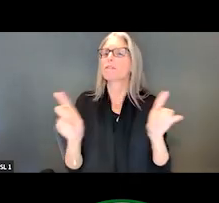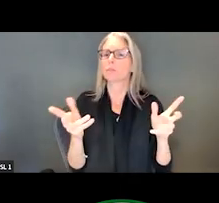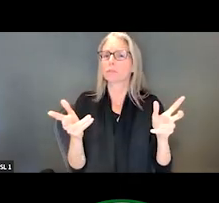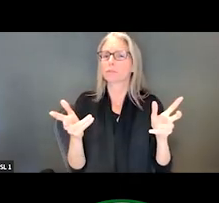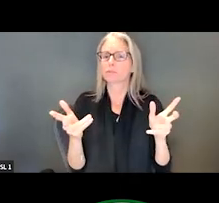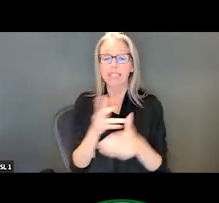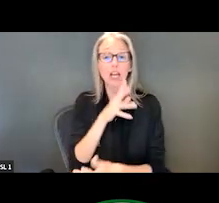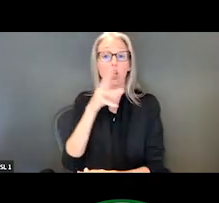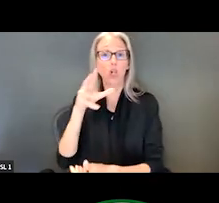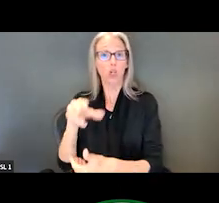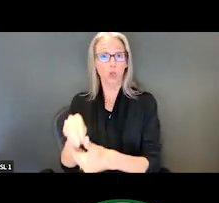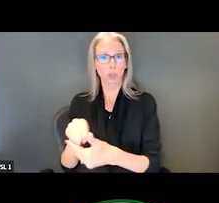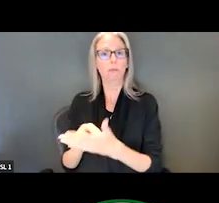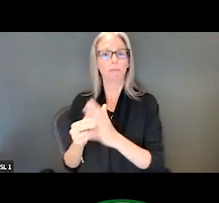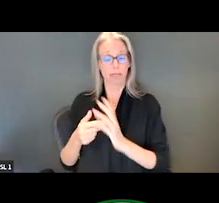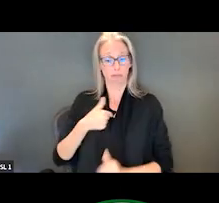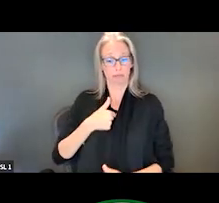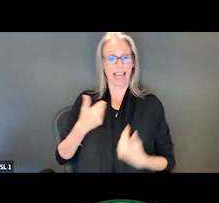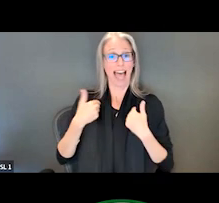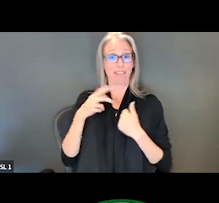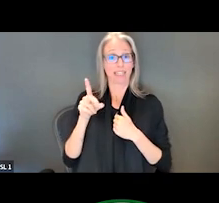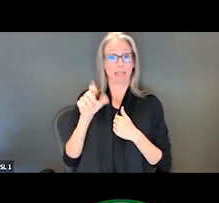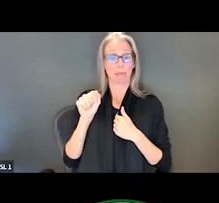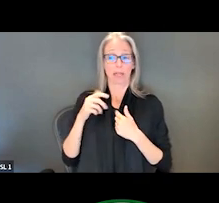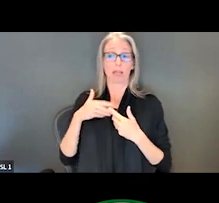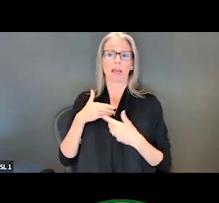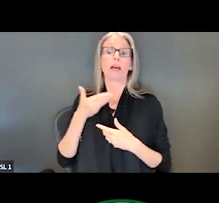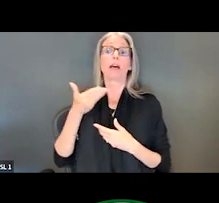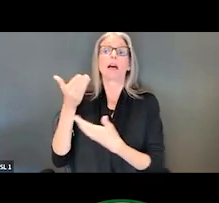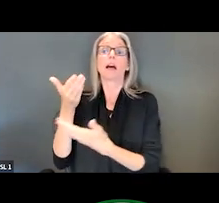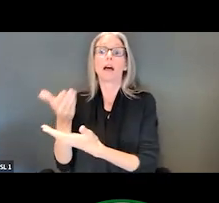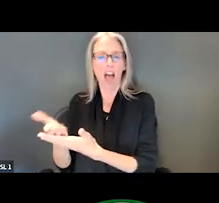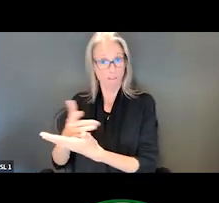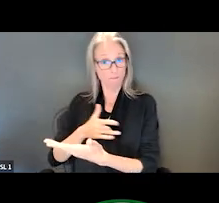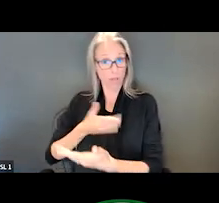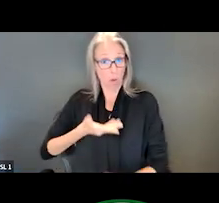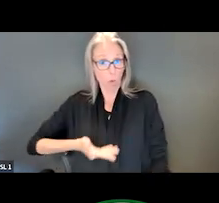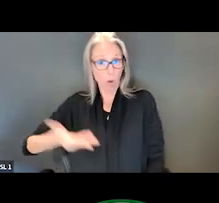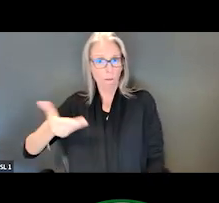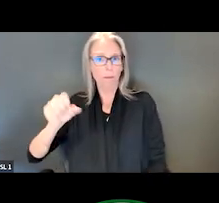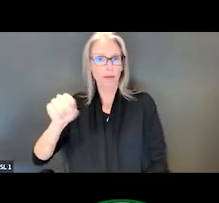So for example, how Michaela Car today mentioned accessible features influence the level of